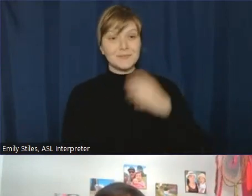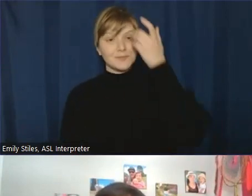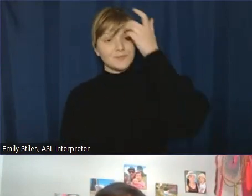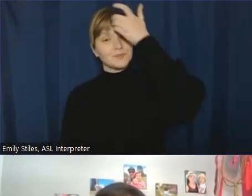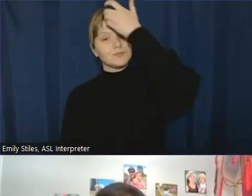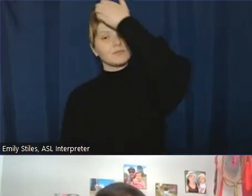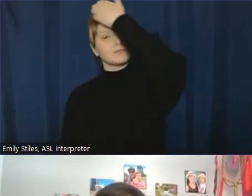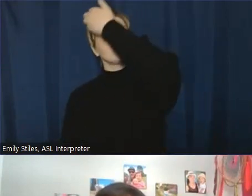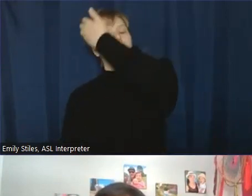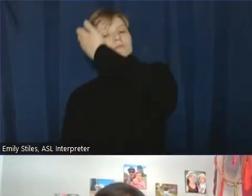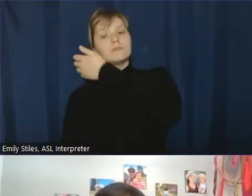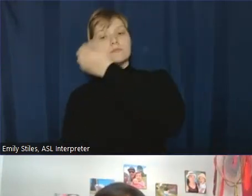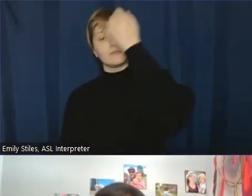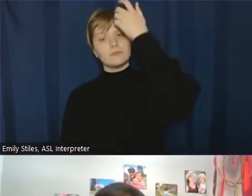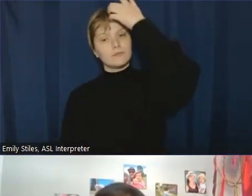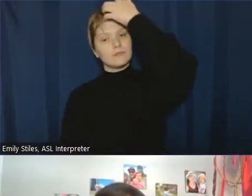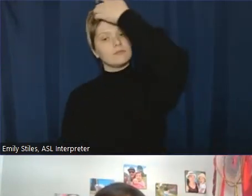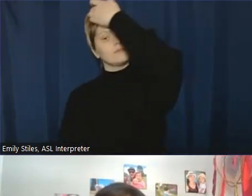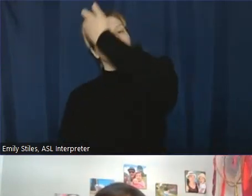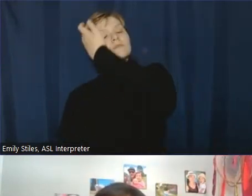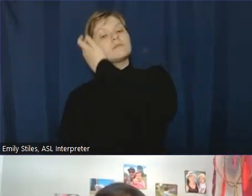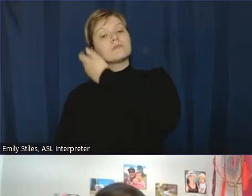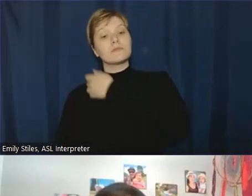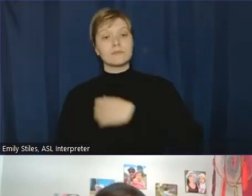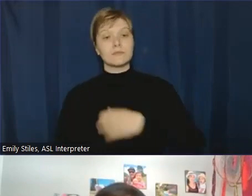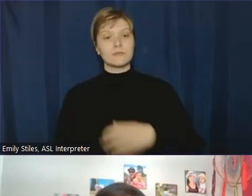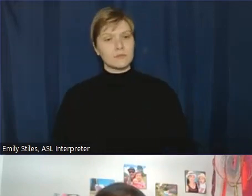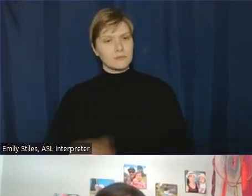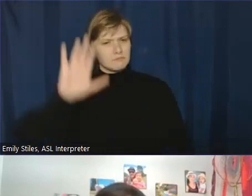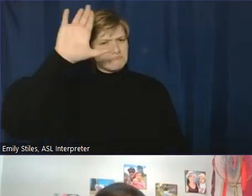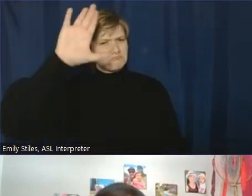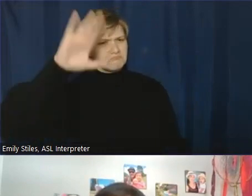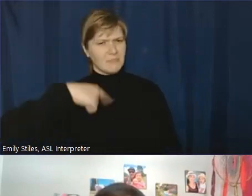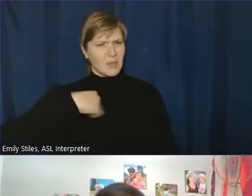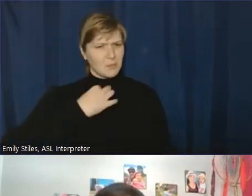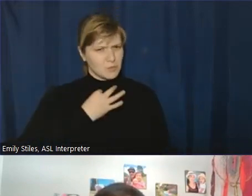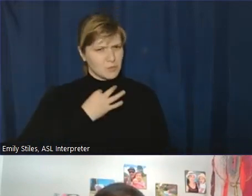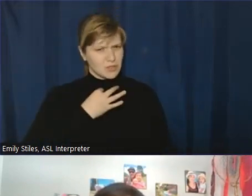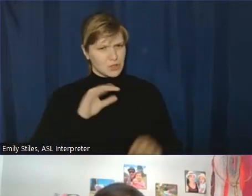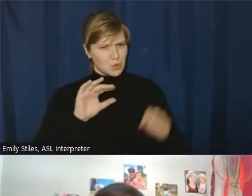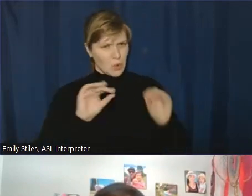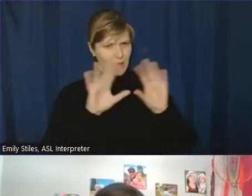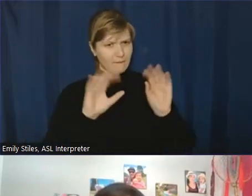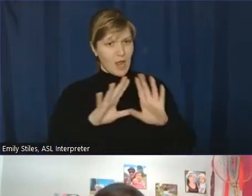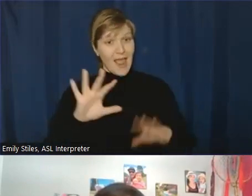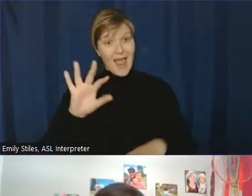Is the question do FTA grantees extend service outside